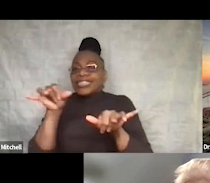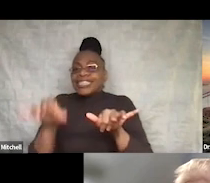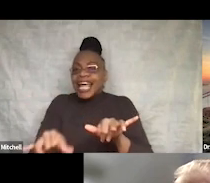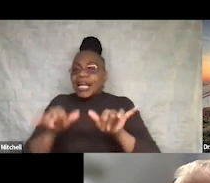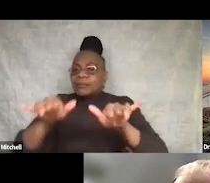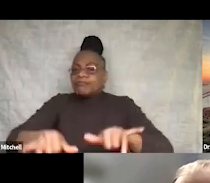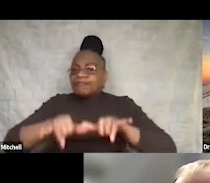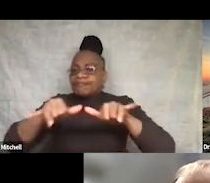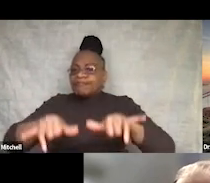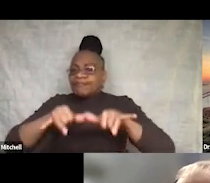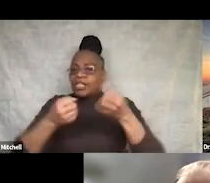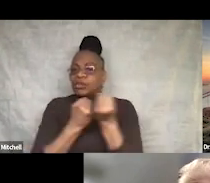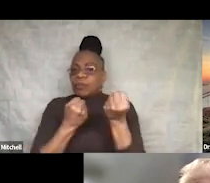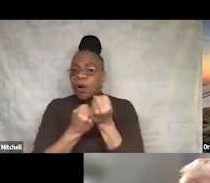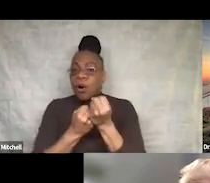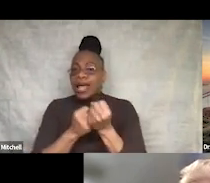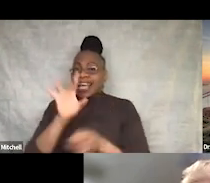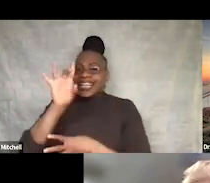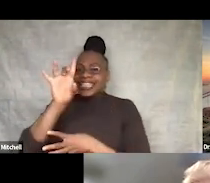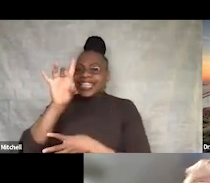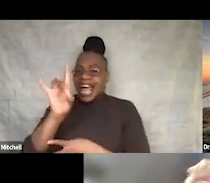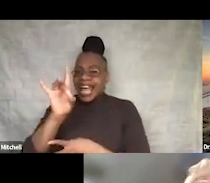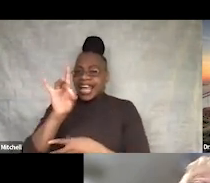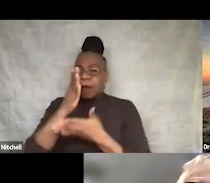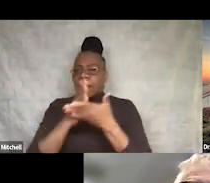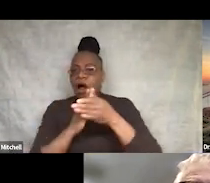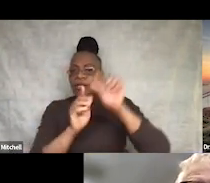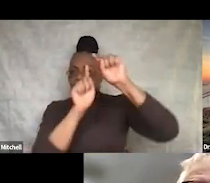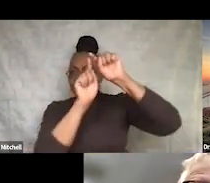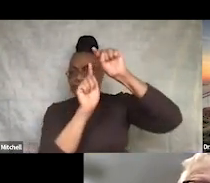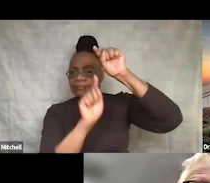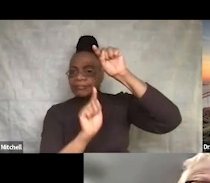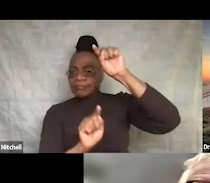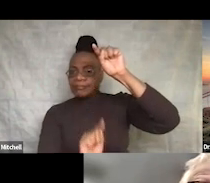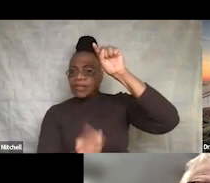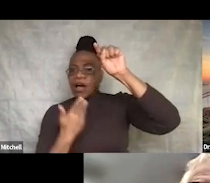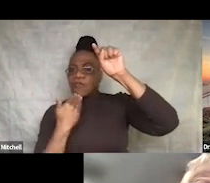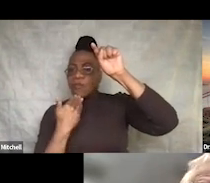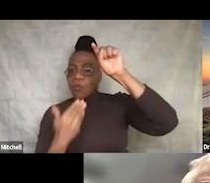if you look at these eight dimensions of well-being, there can be many, many more dimensions of well-being,